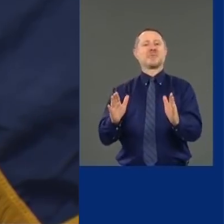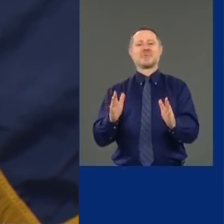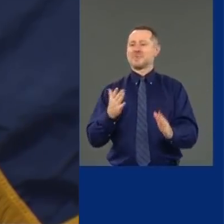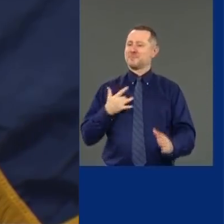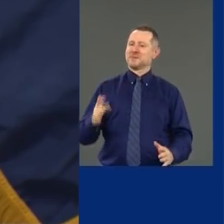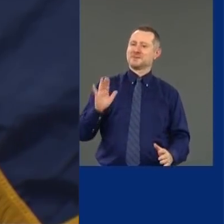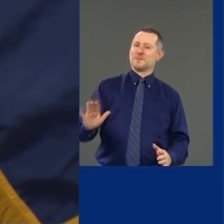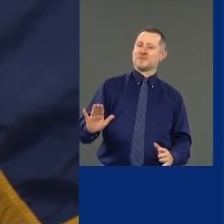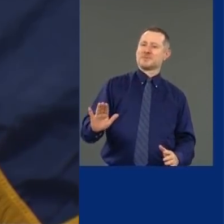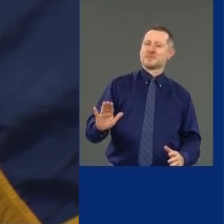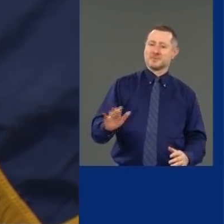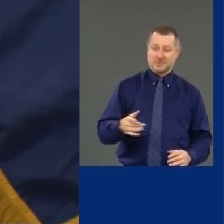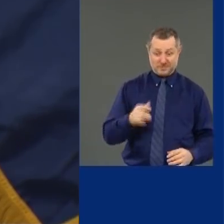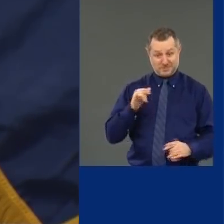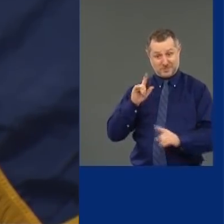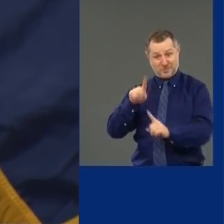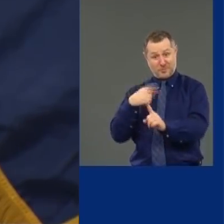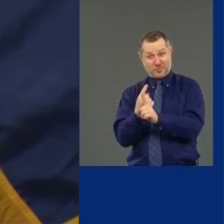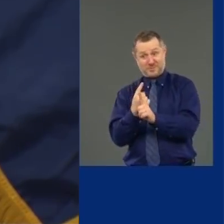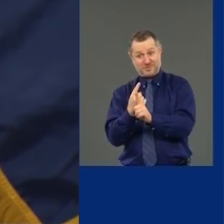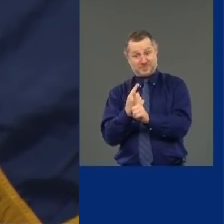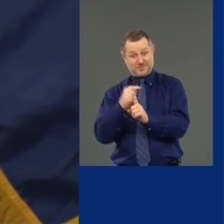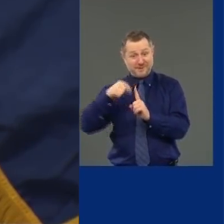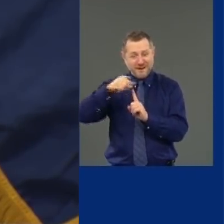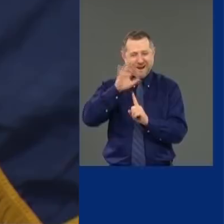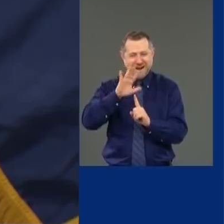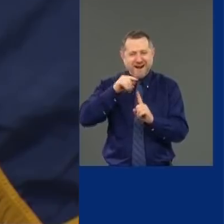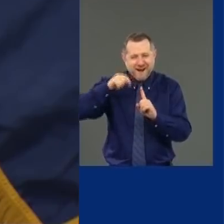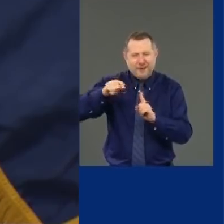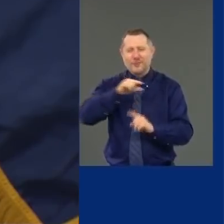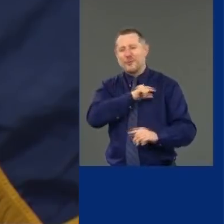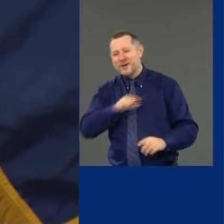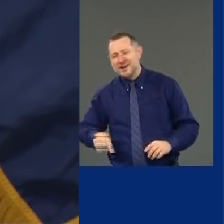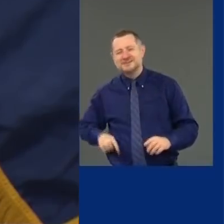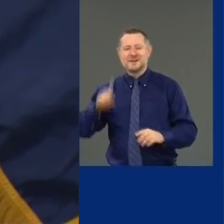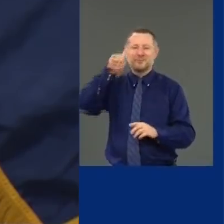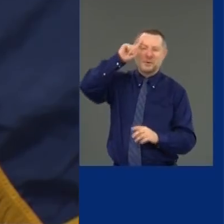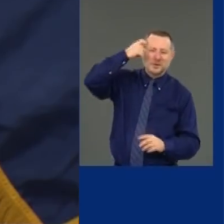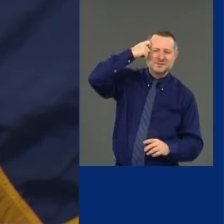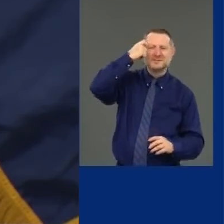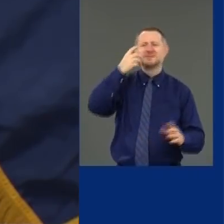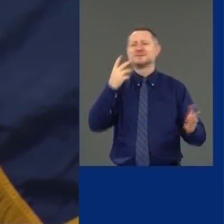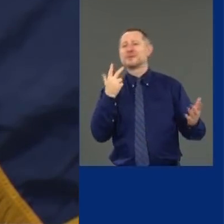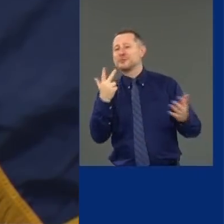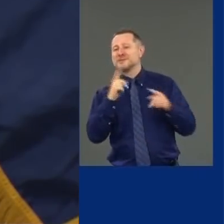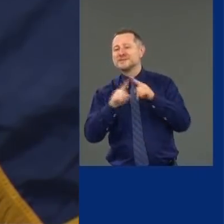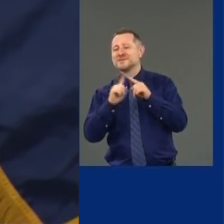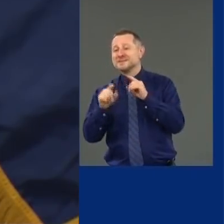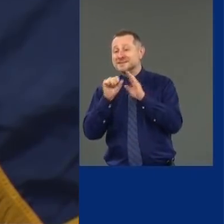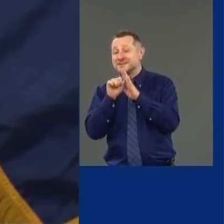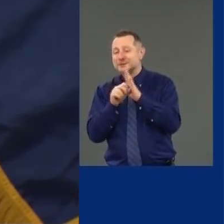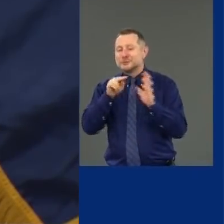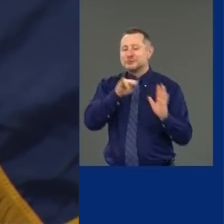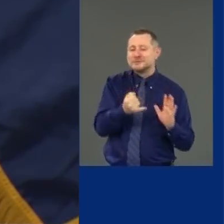THIS VIERZ. THERE IS A SAYING IN BROOKLYN. "SPREAD LOVE THE BROOKLYN WAY"